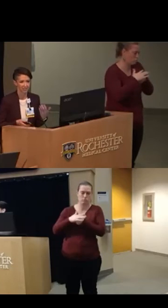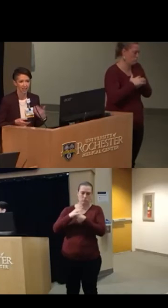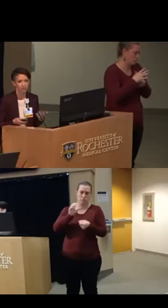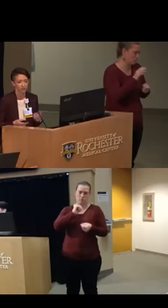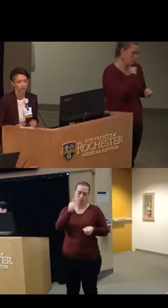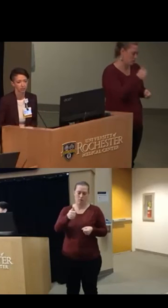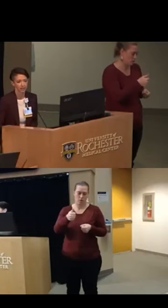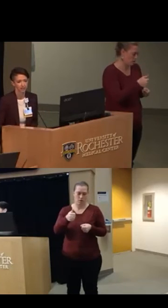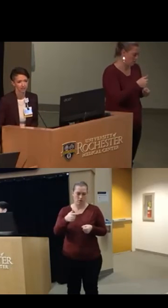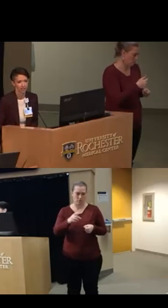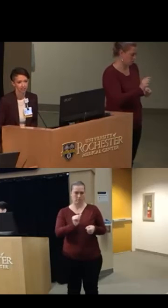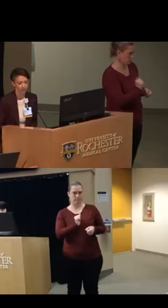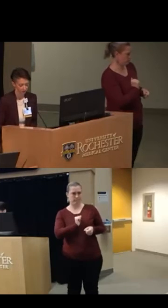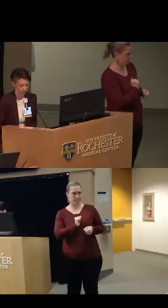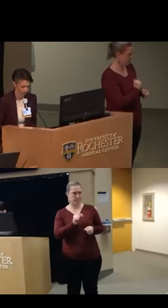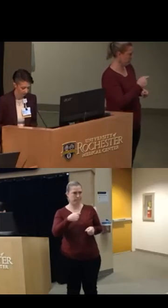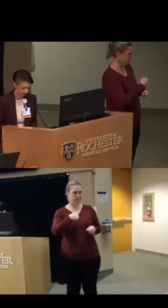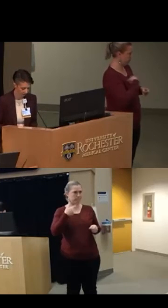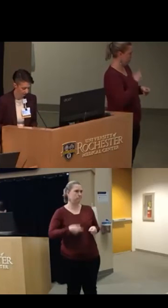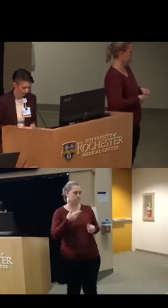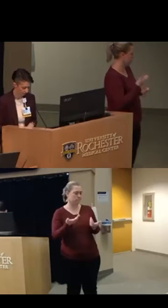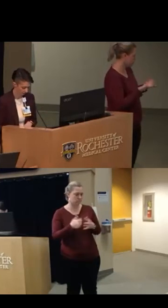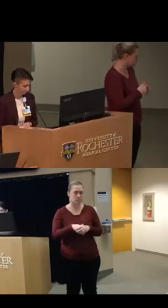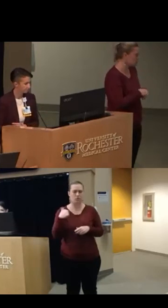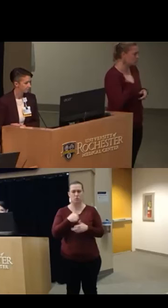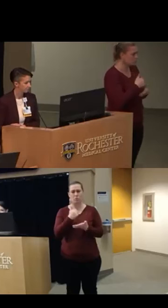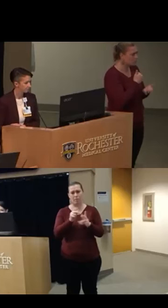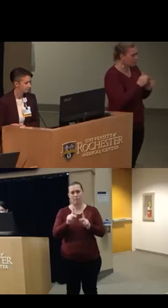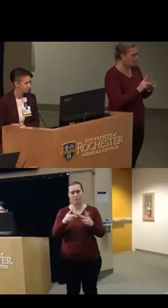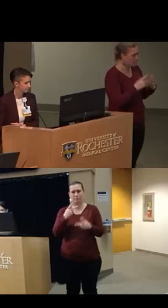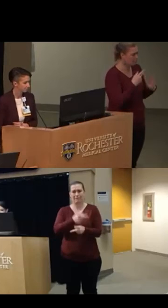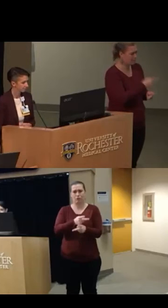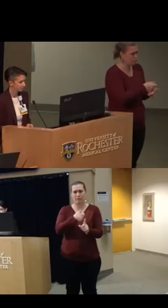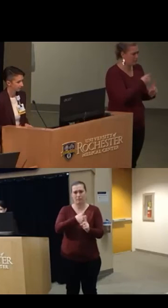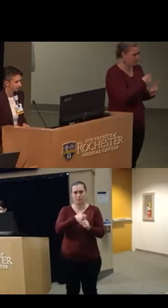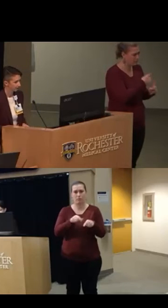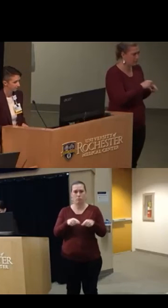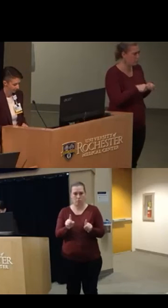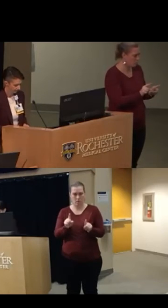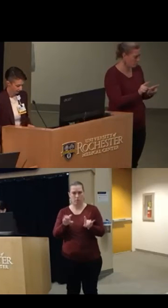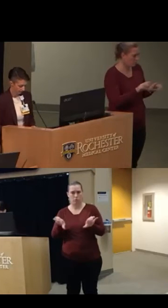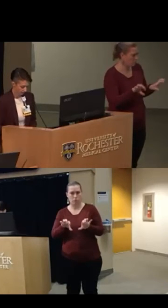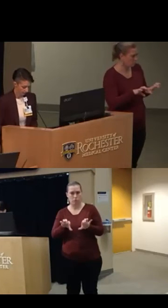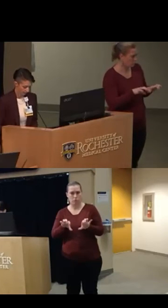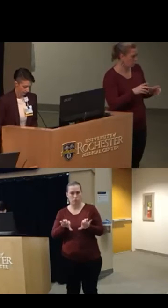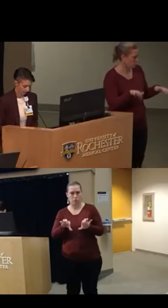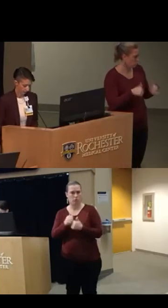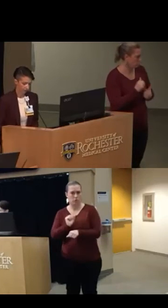take care of themselves while they take care of others and really challenging work okay so work